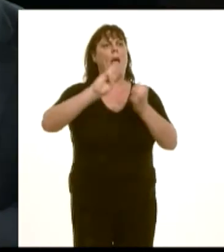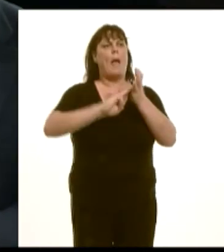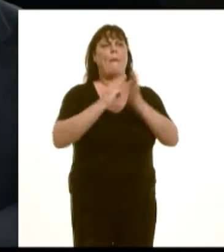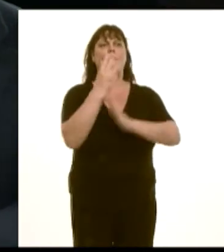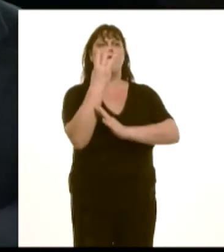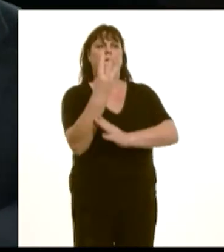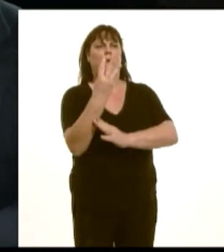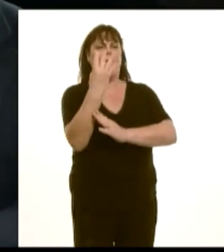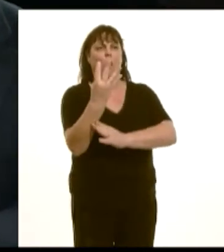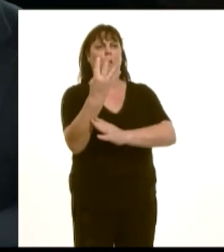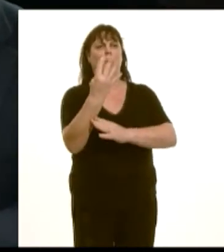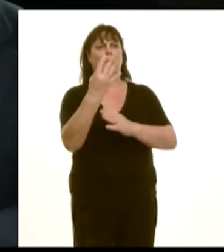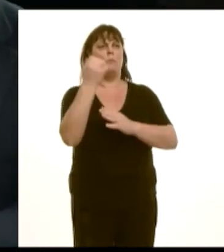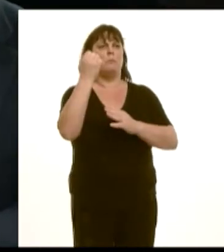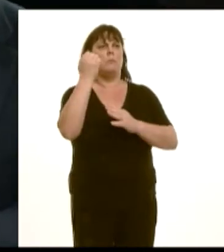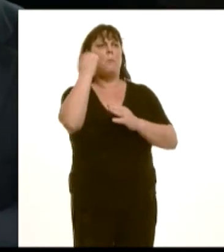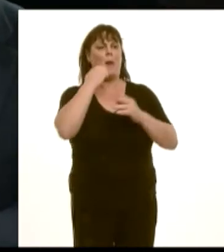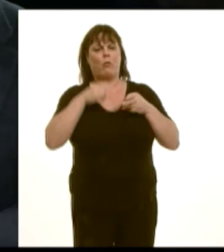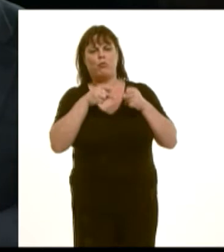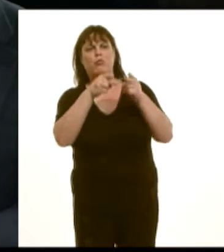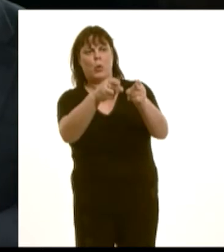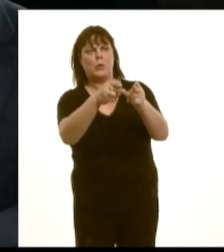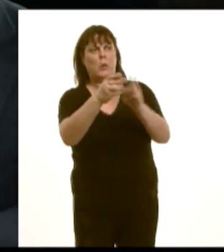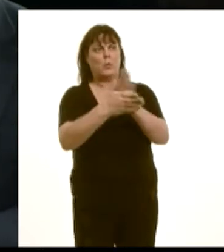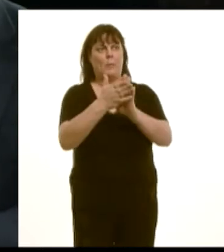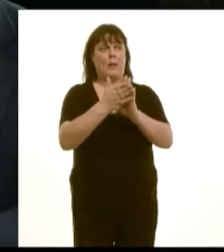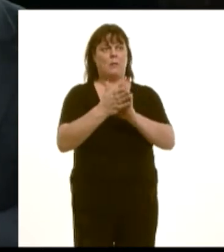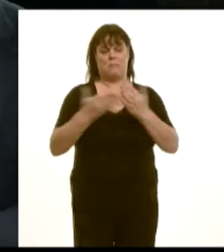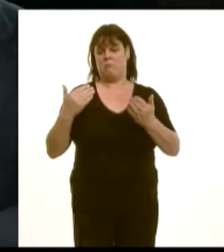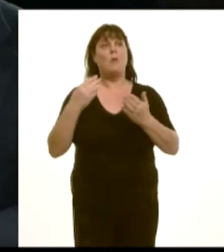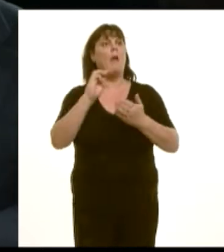which includes bizarre plans to de-motorway the current M4, and create a Welsh spaghetti